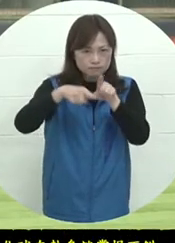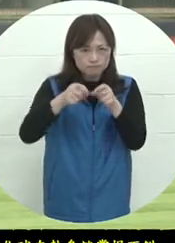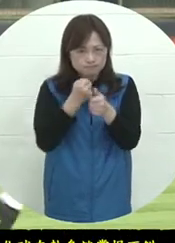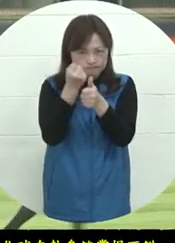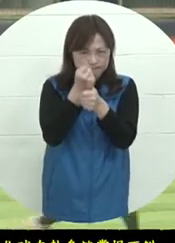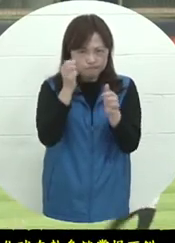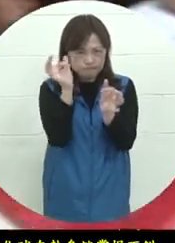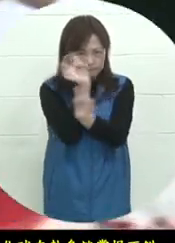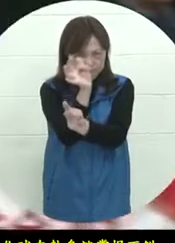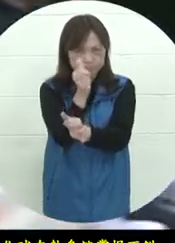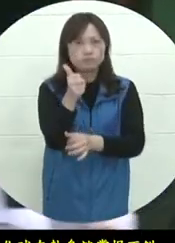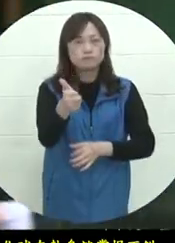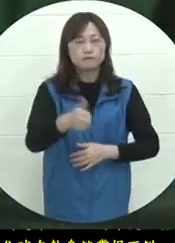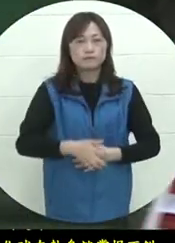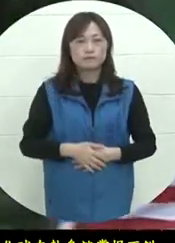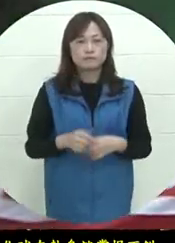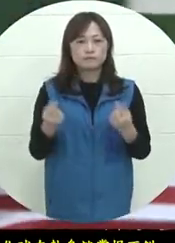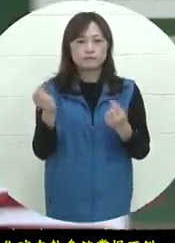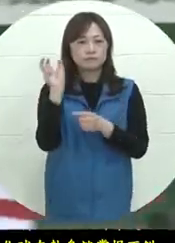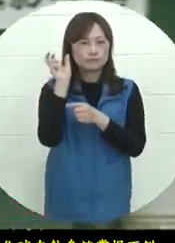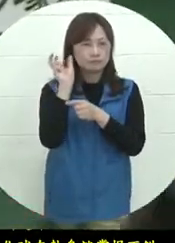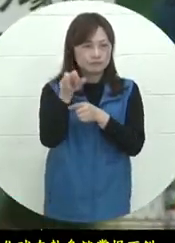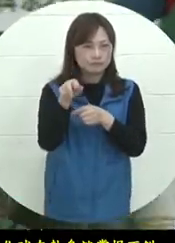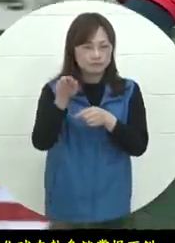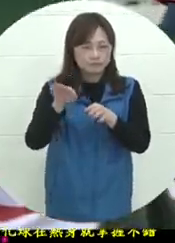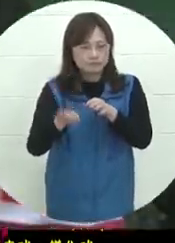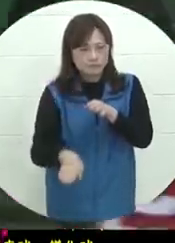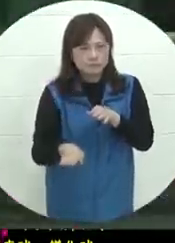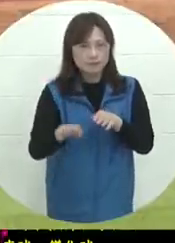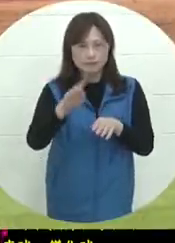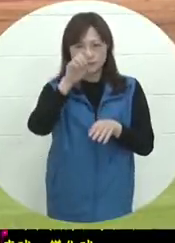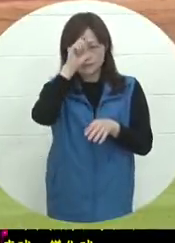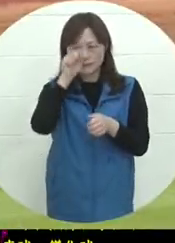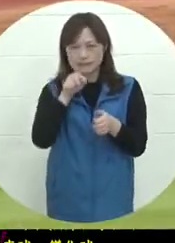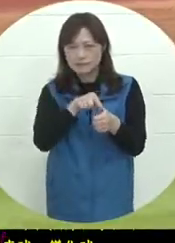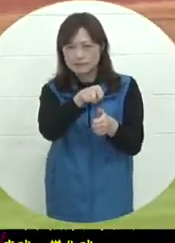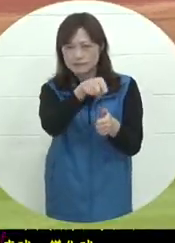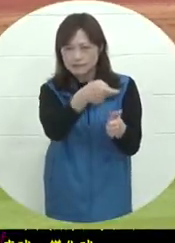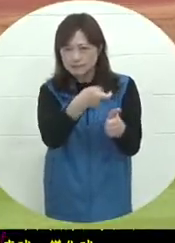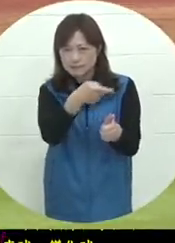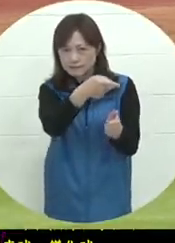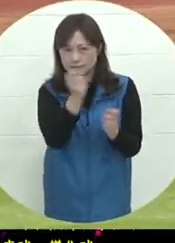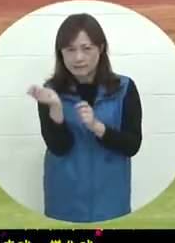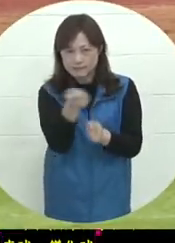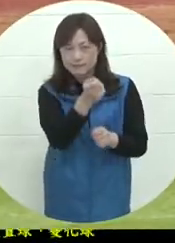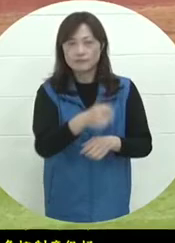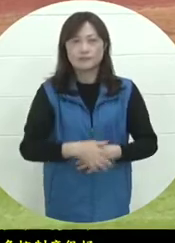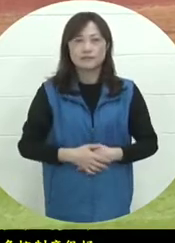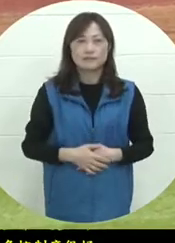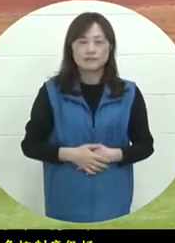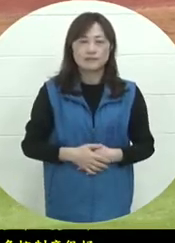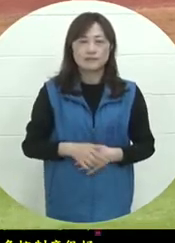Wow , the investment in this ball is relatively low. If you want to lure the batter , pair it with the catcher. At this time, the basic skill of blocking the ball is very important